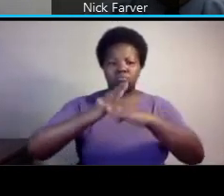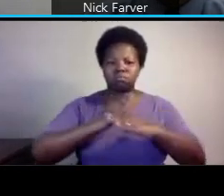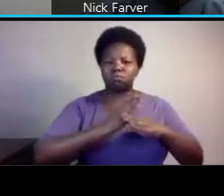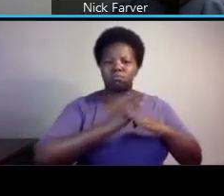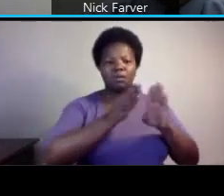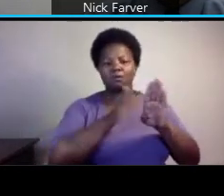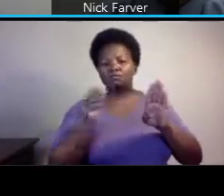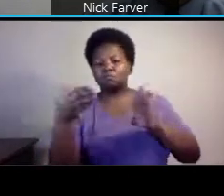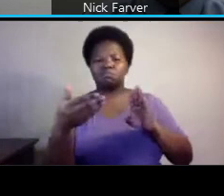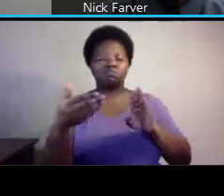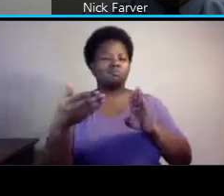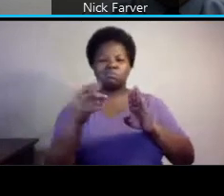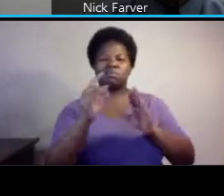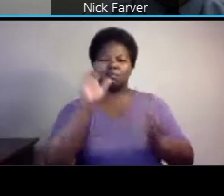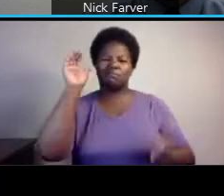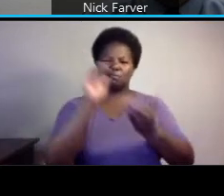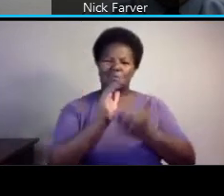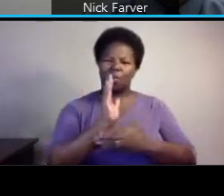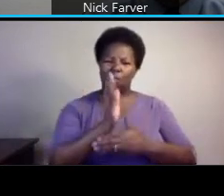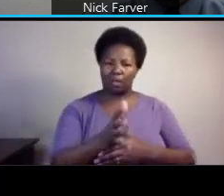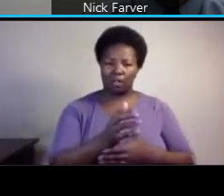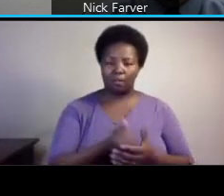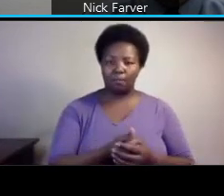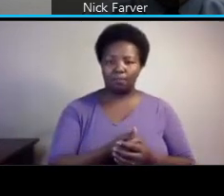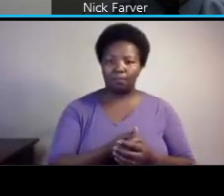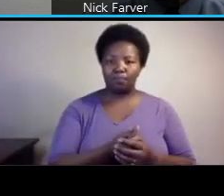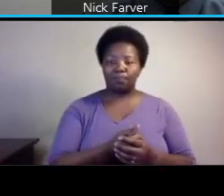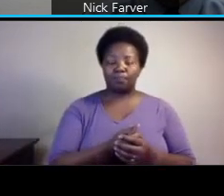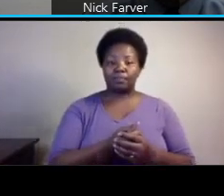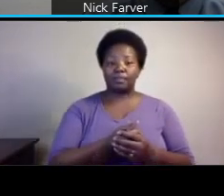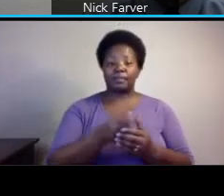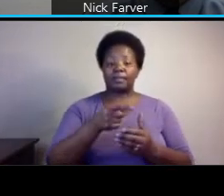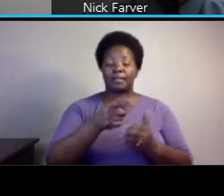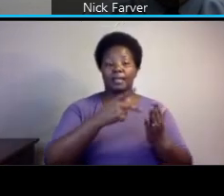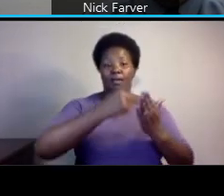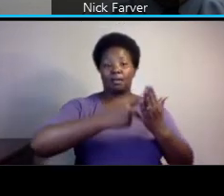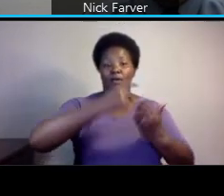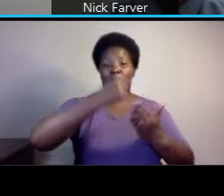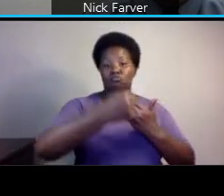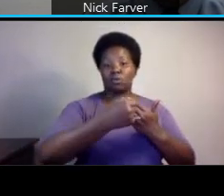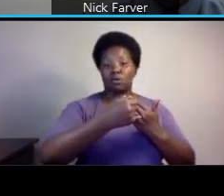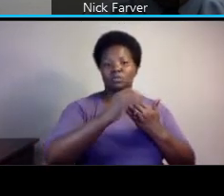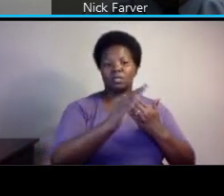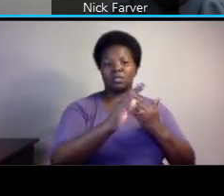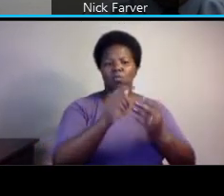this project is will reduce vehicular capacity through the intersection during construction